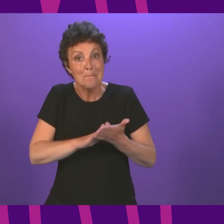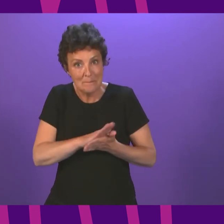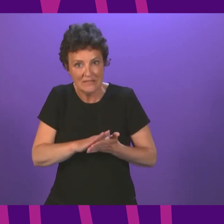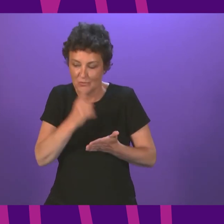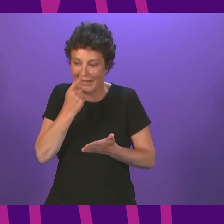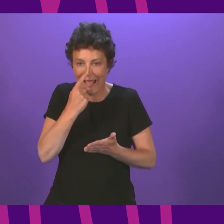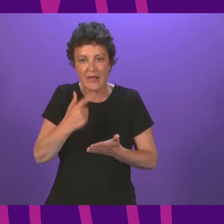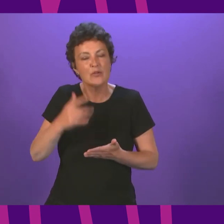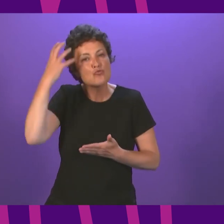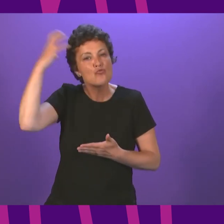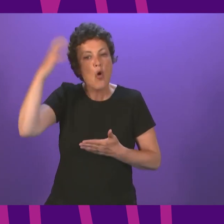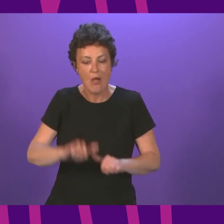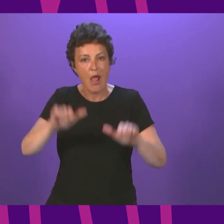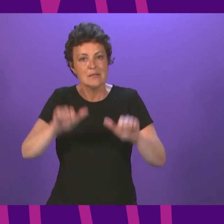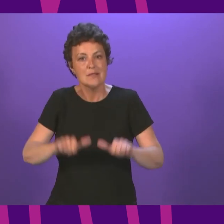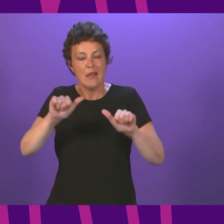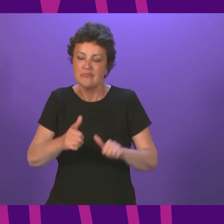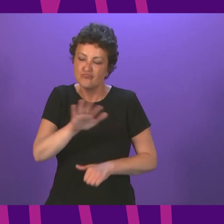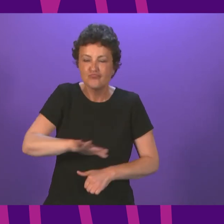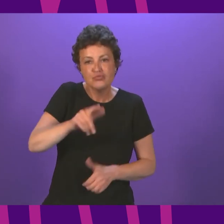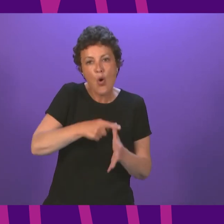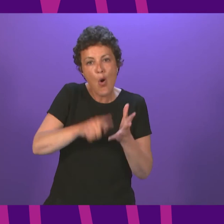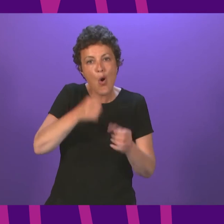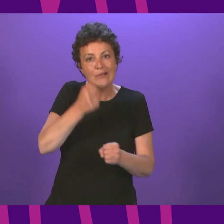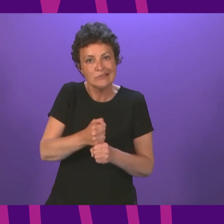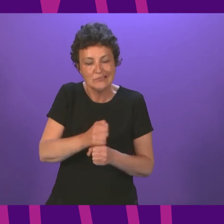but no steps have been taken to restrict travel in and out of that city.